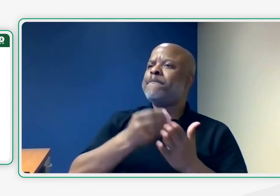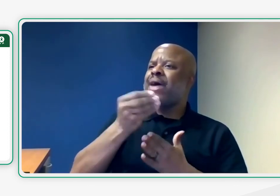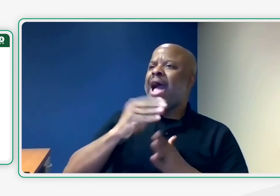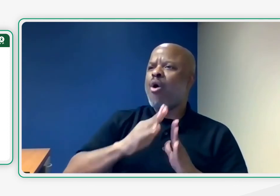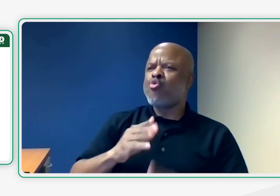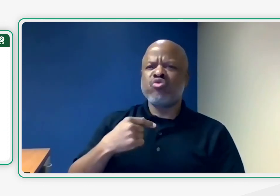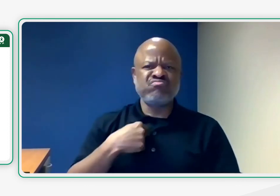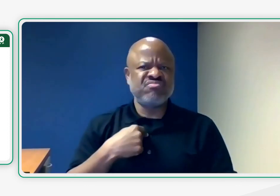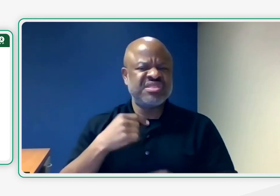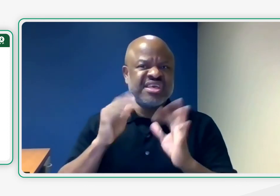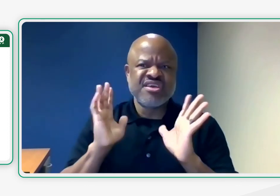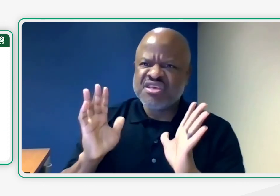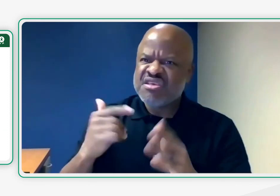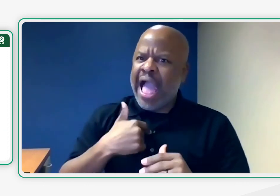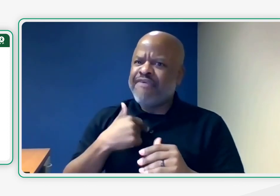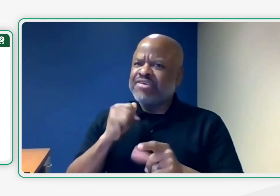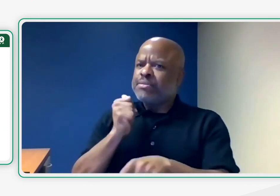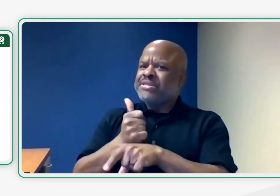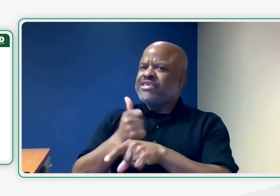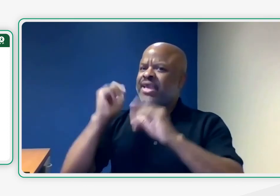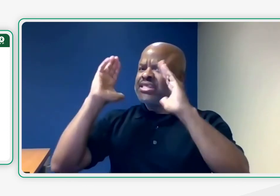What is the credit score I should have when looking at buying a house?